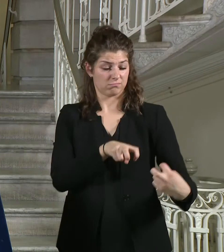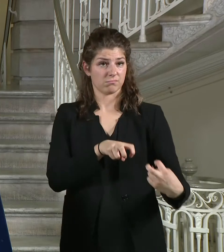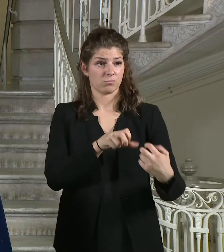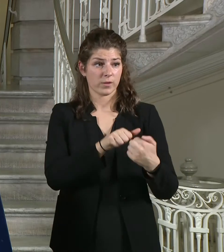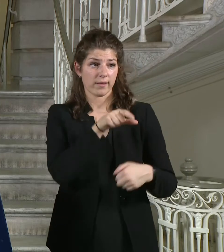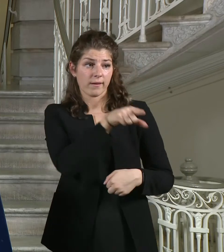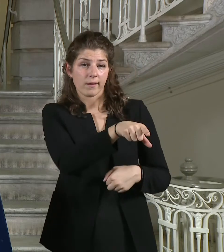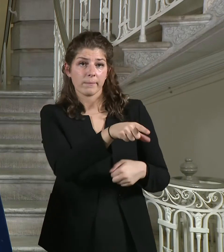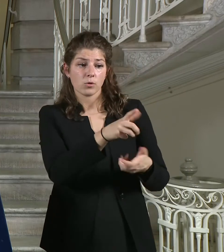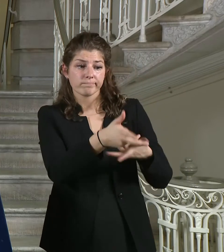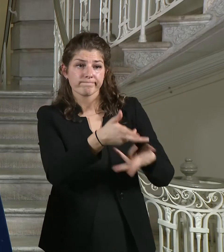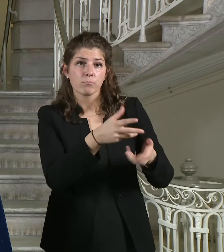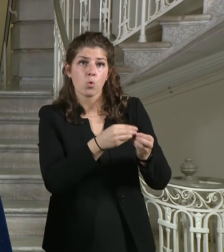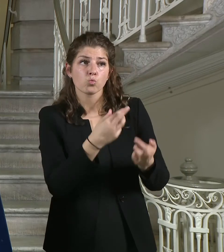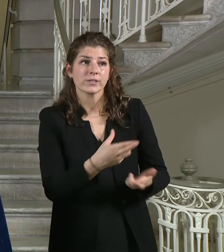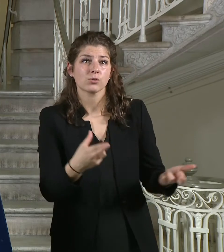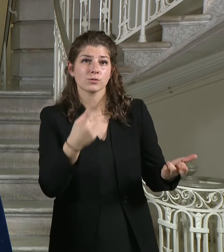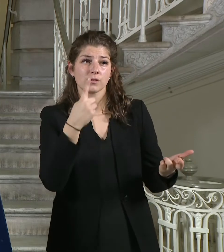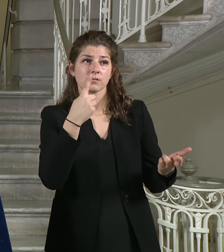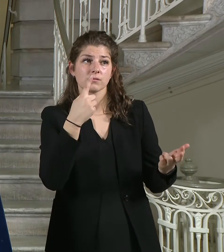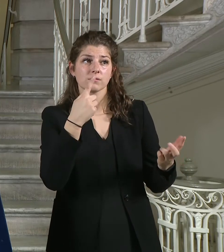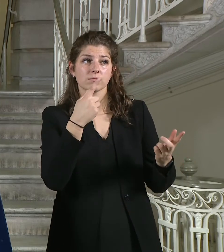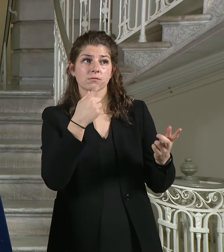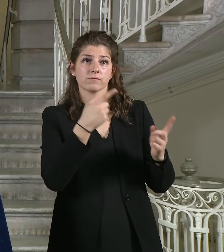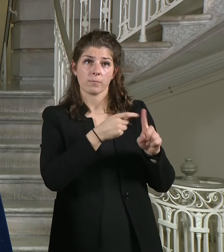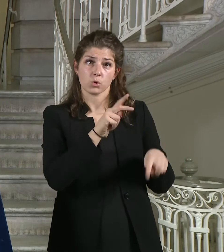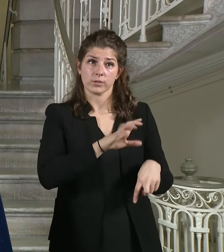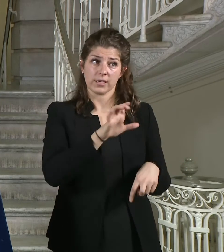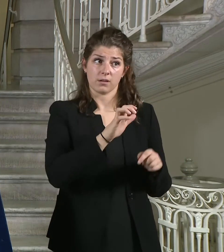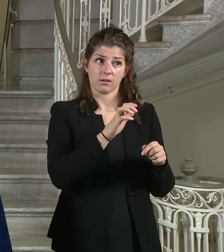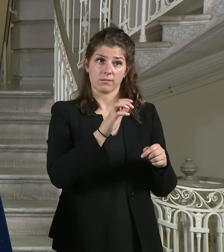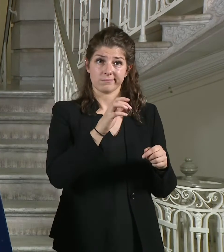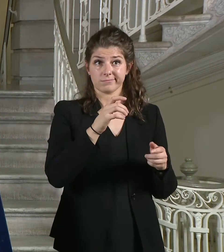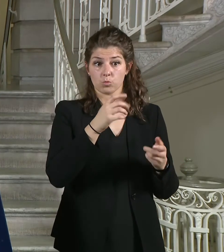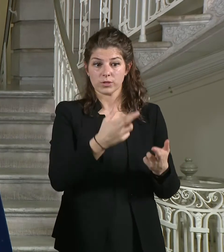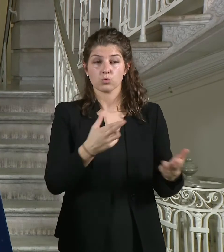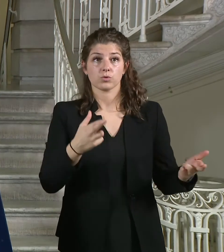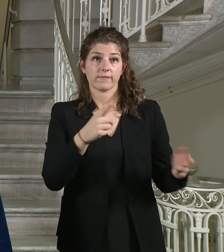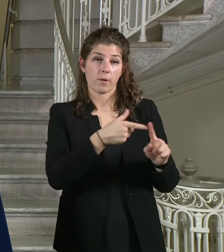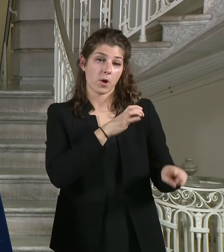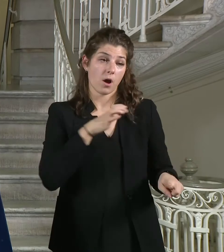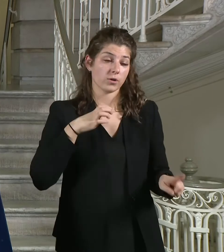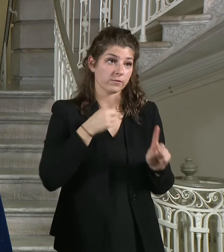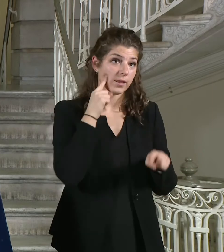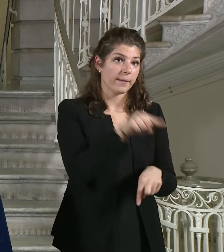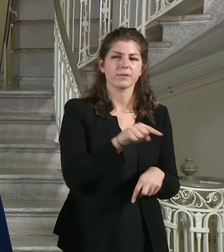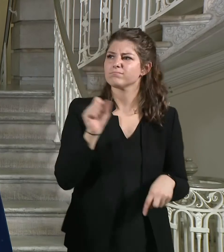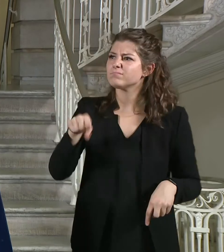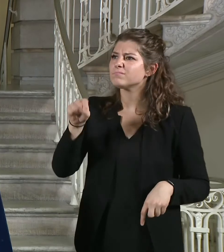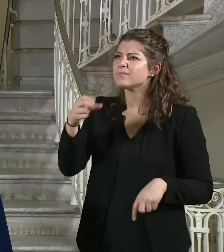DO YOU SEE YOURSELF BEING